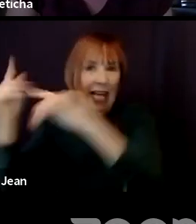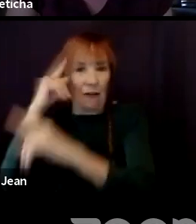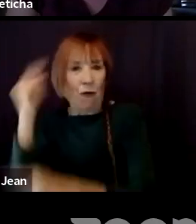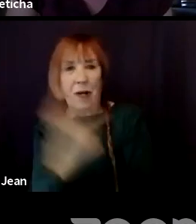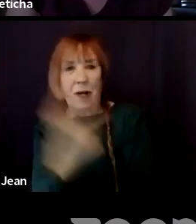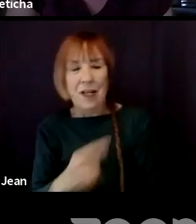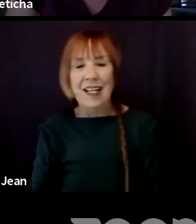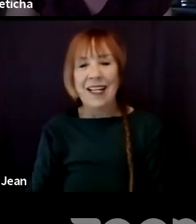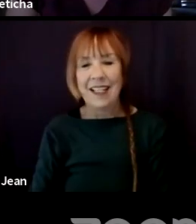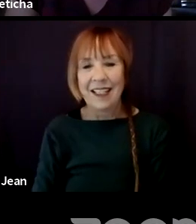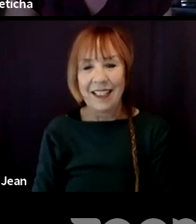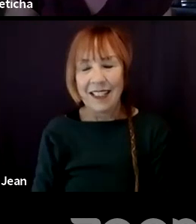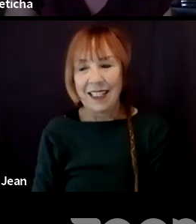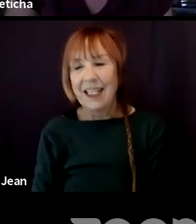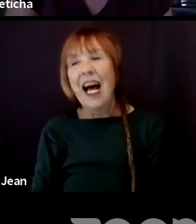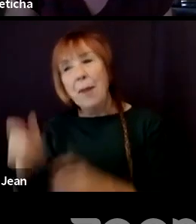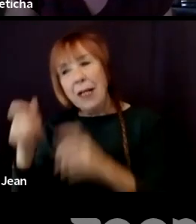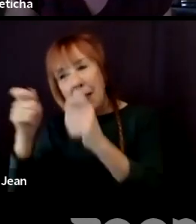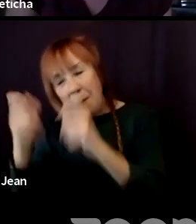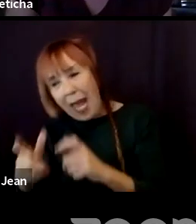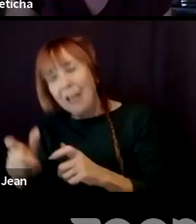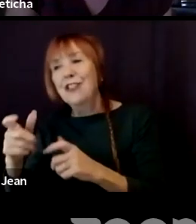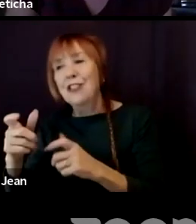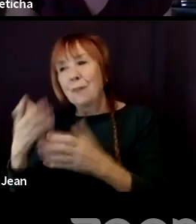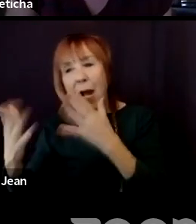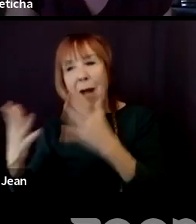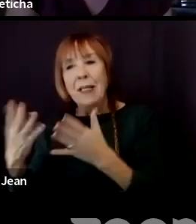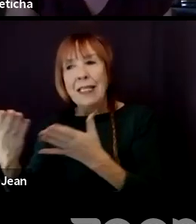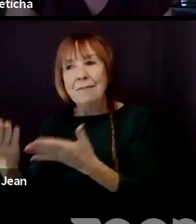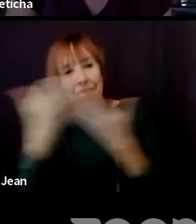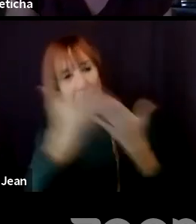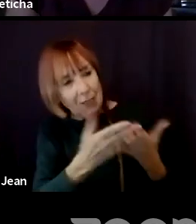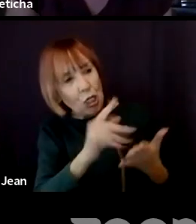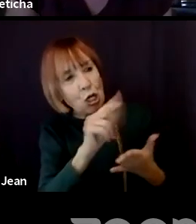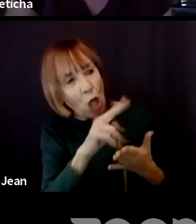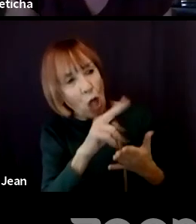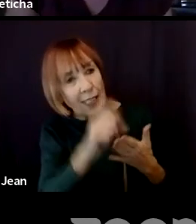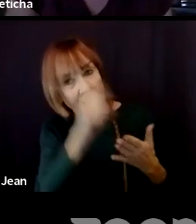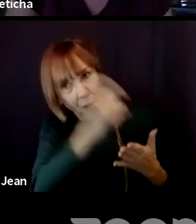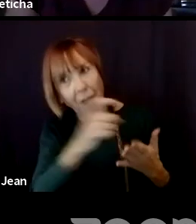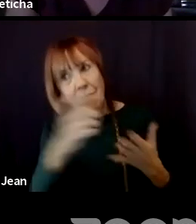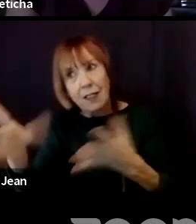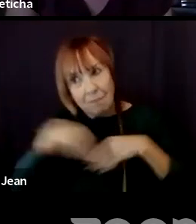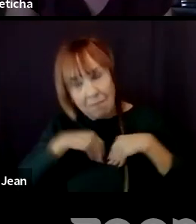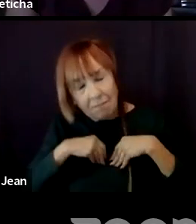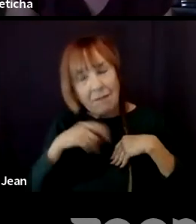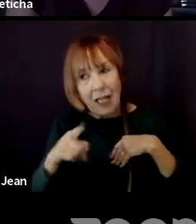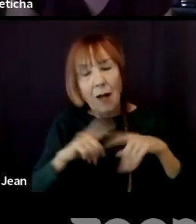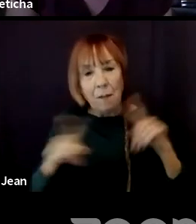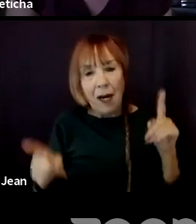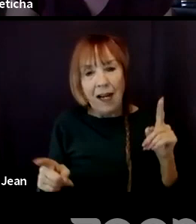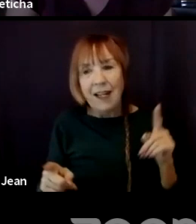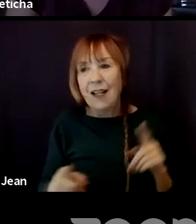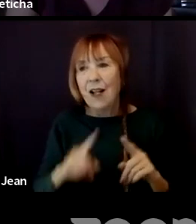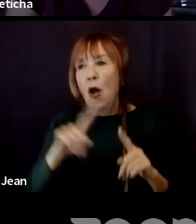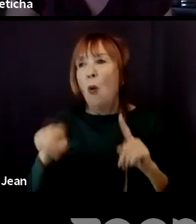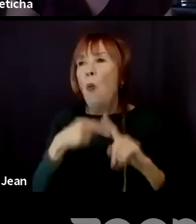gonna give you notes too when you have to serve them. But at what point are you just like? (claps)